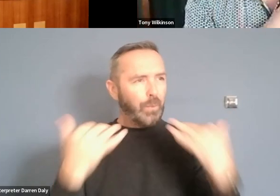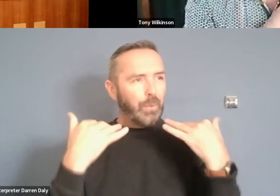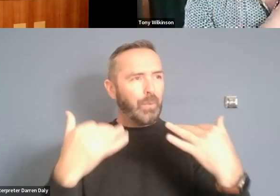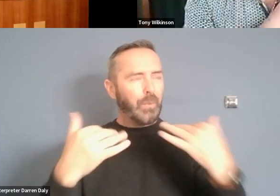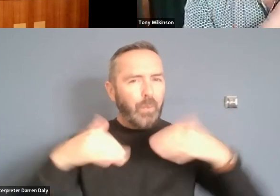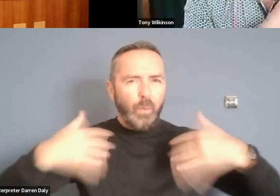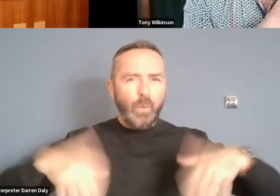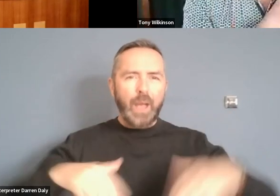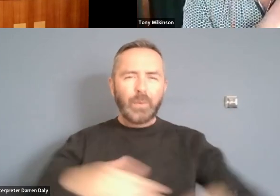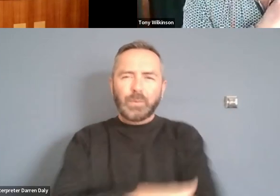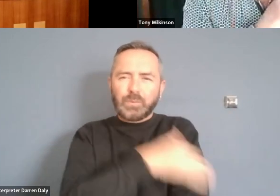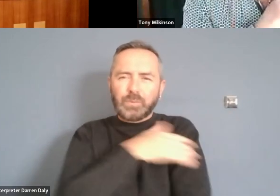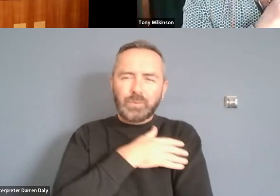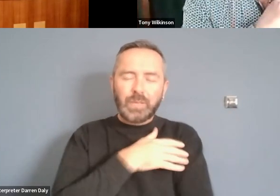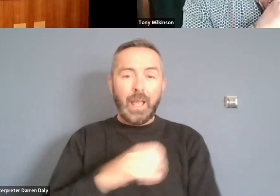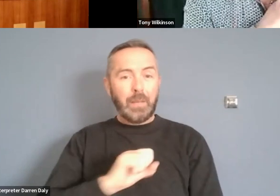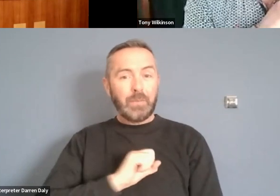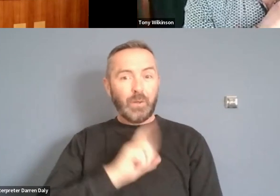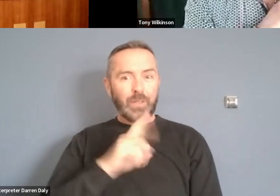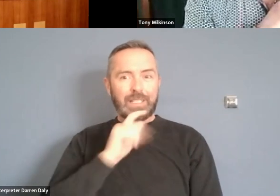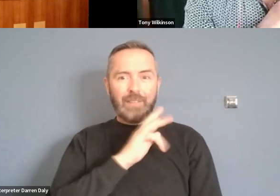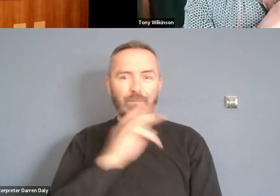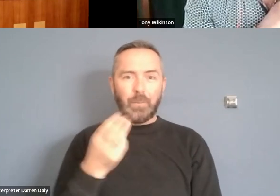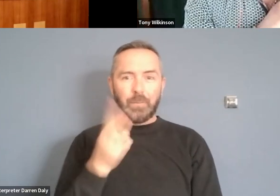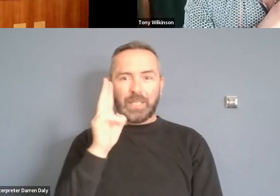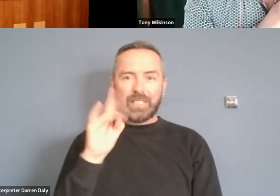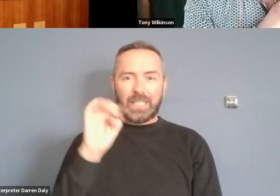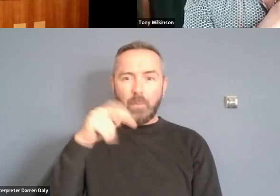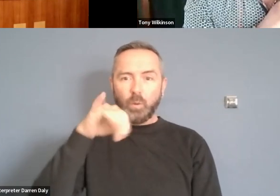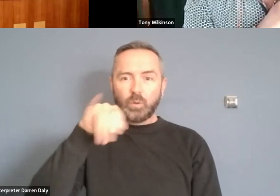can tell from the emoticons floating up the screen, it resonated with a lot of